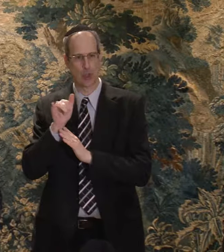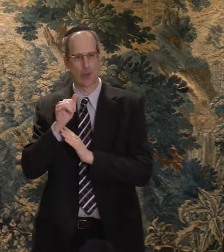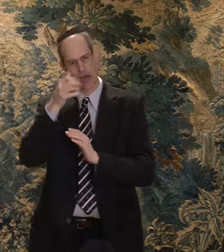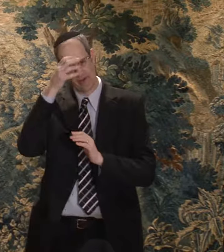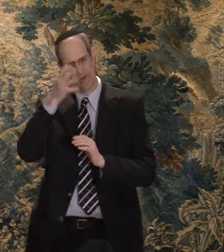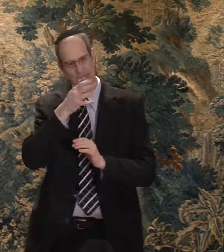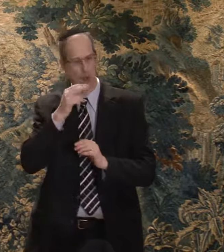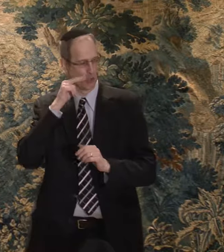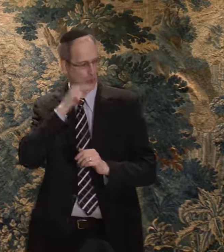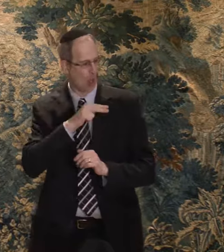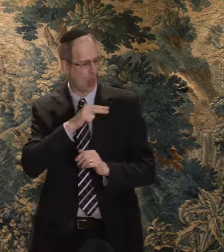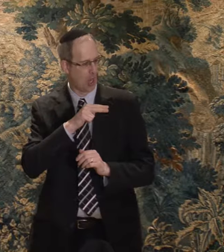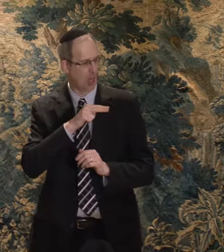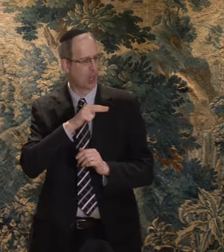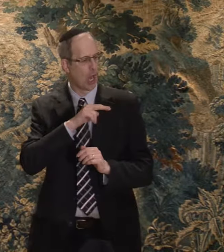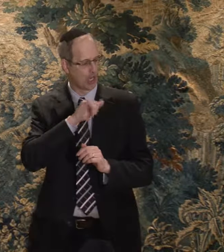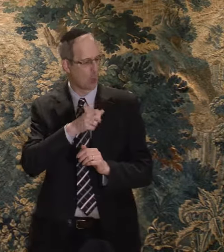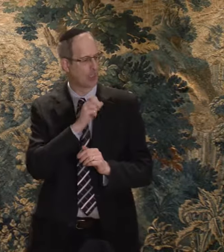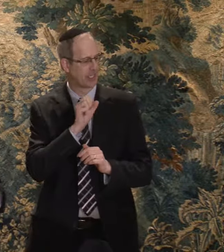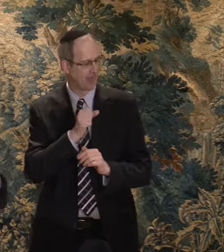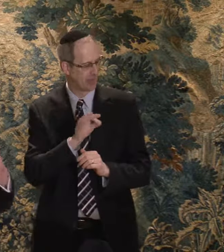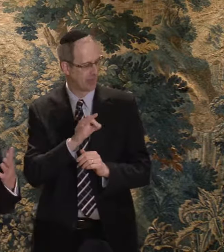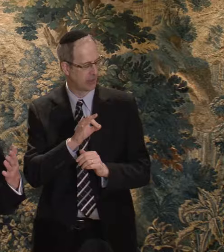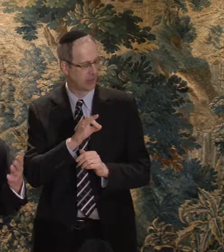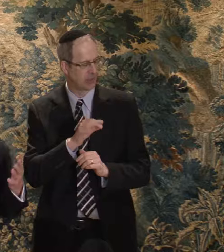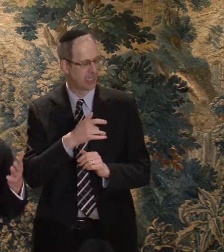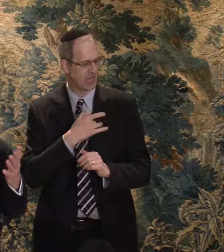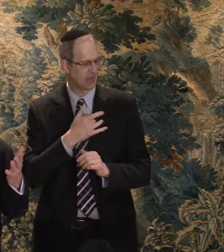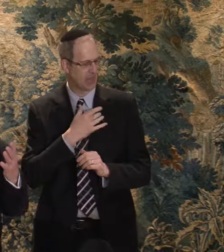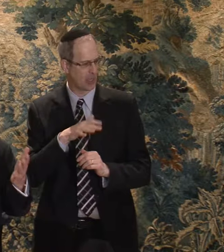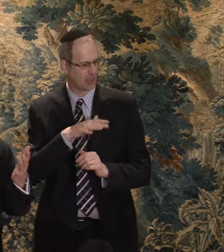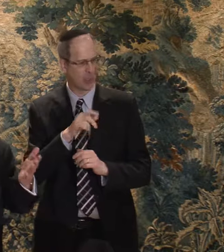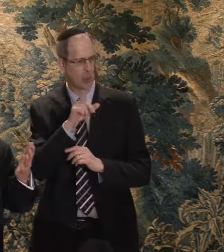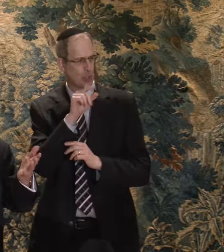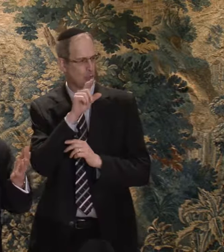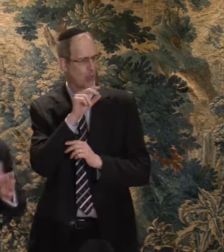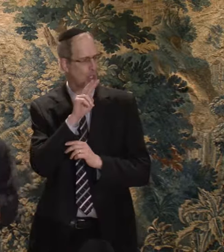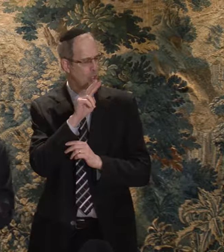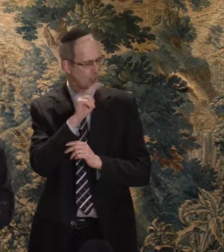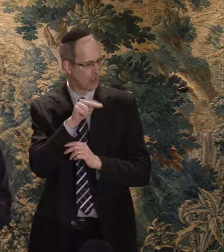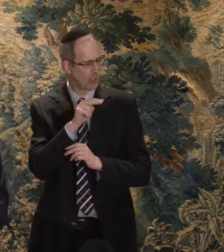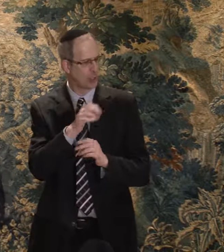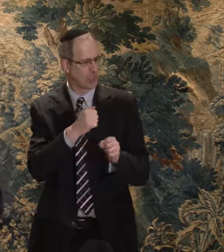his son Joseph after what he thought was 22 years that his son was not alive and